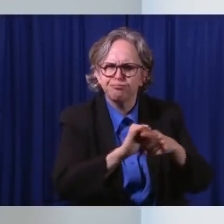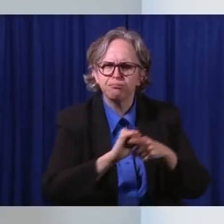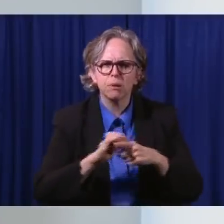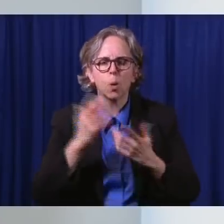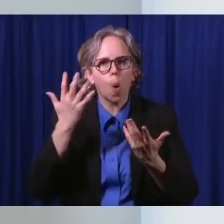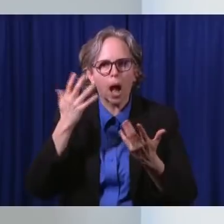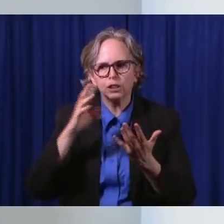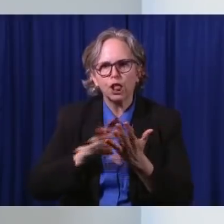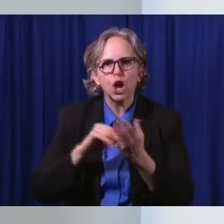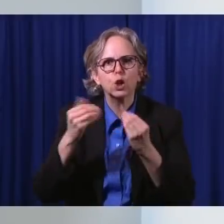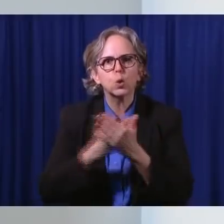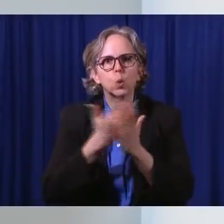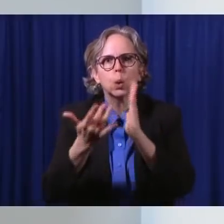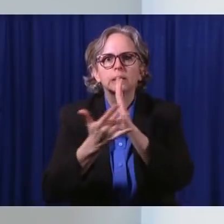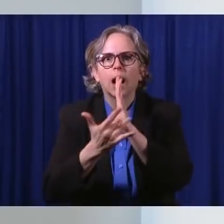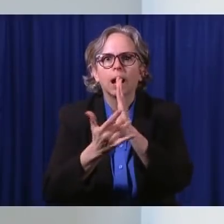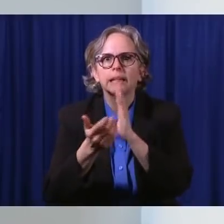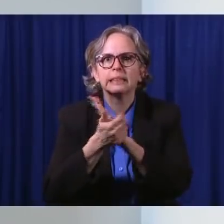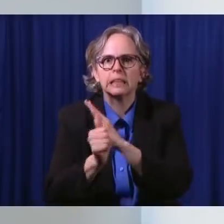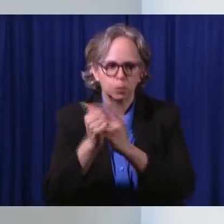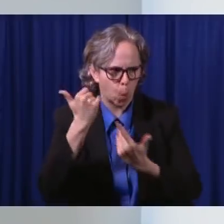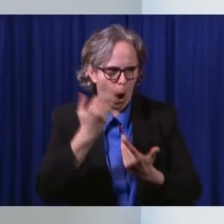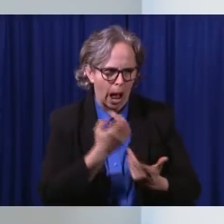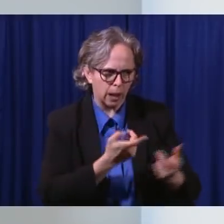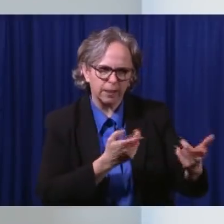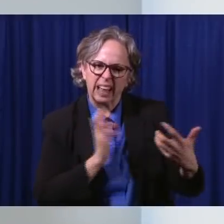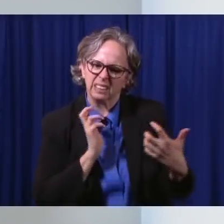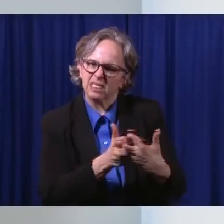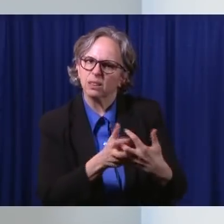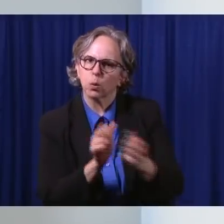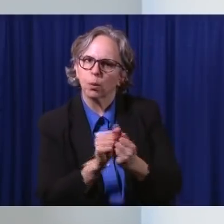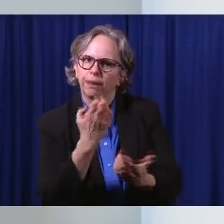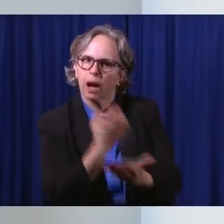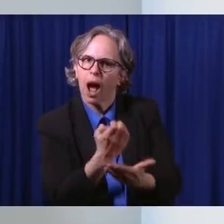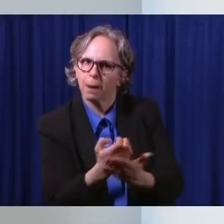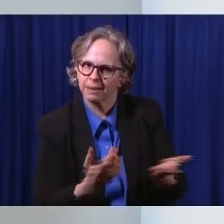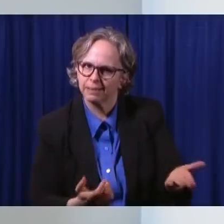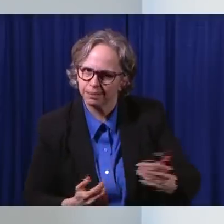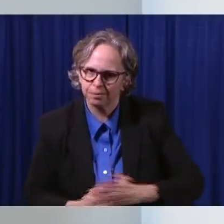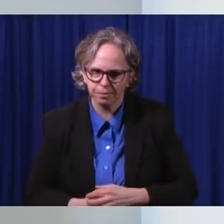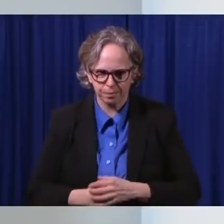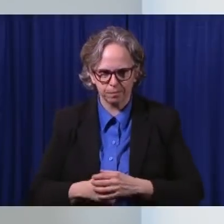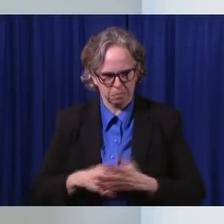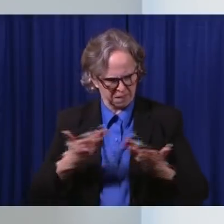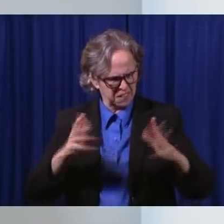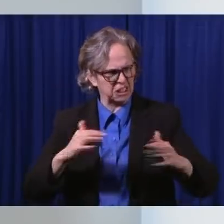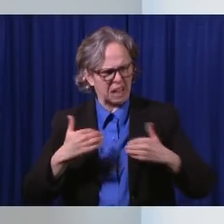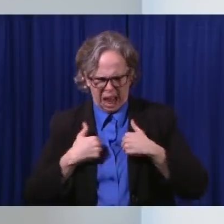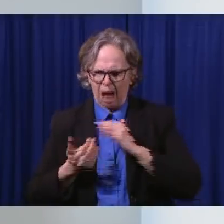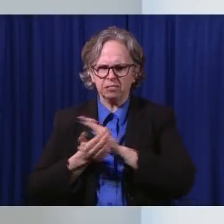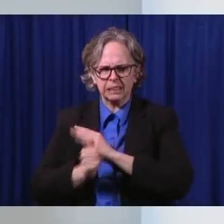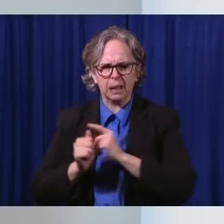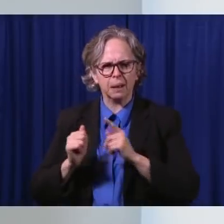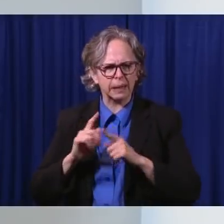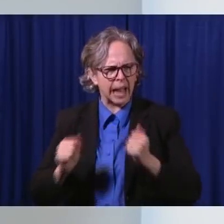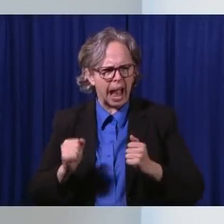THE SKILLS FOR WHAT IS HAPPENING IN THE ECONOMY TO WHAT POSITION AND NOT ONLY THE BUSINESSES TO HAVE THE ACCOUNT THAT THEY NEED